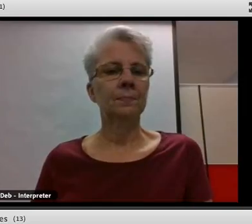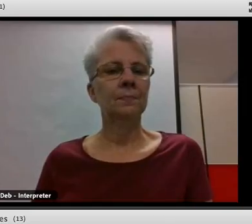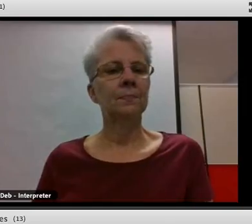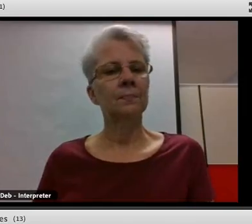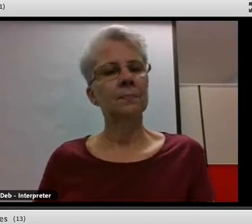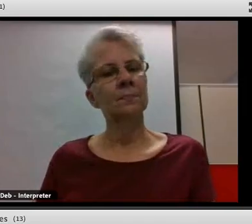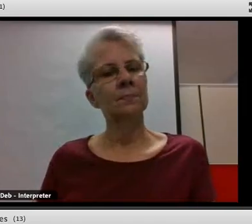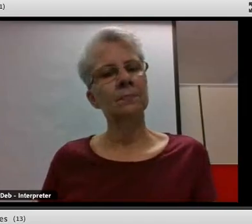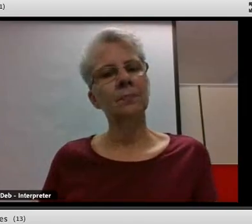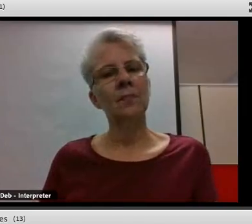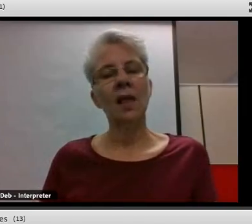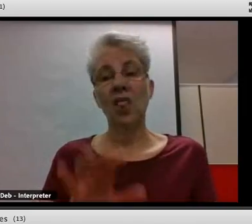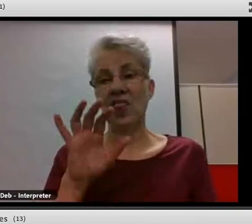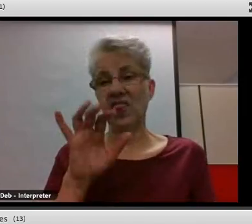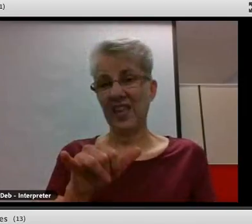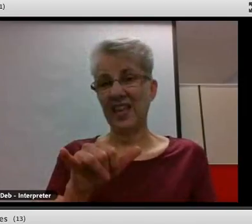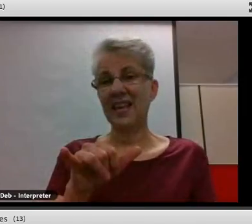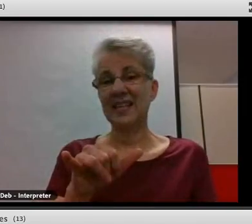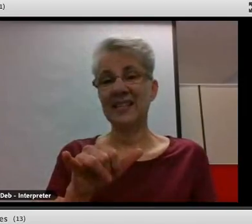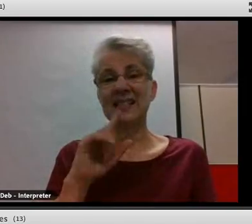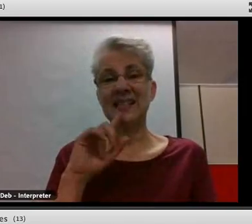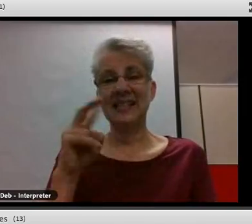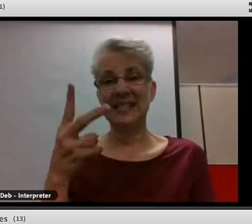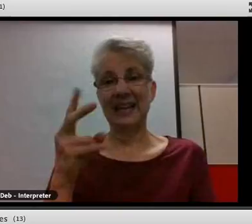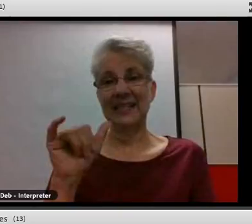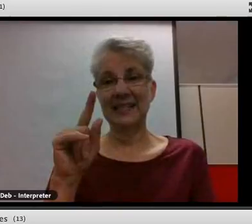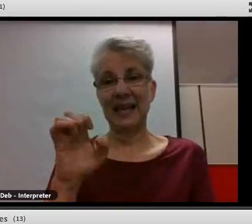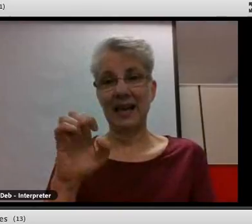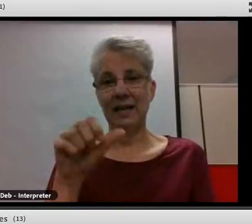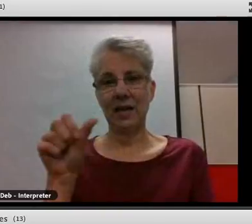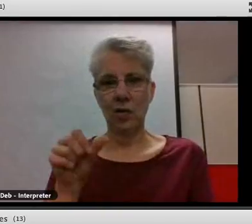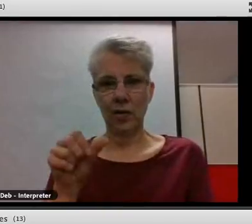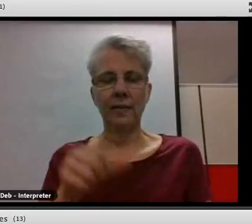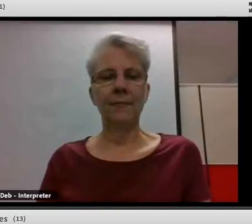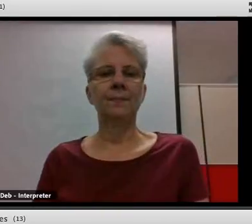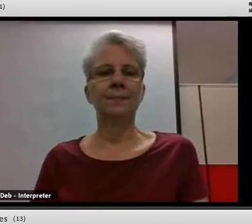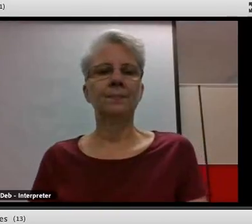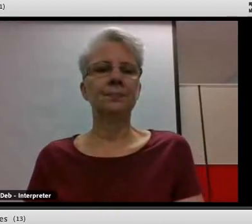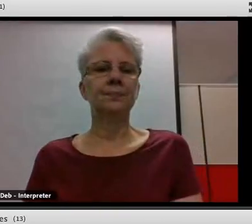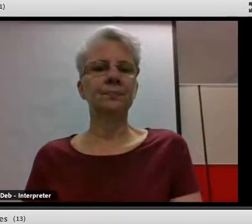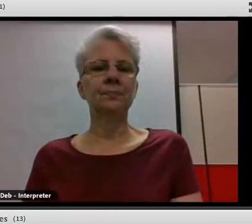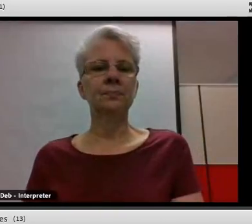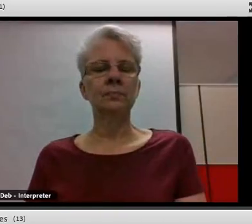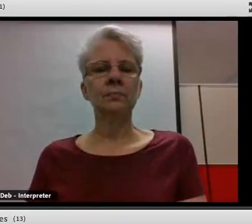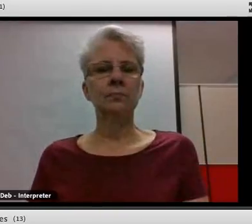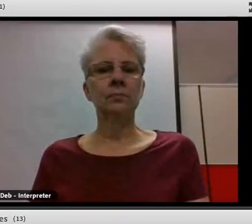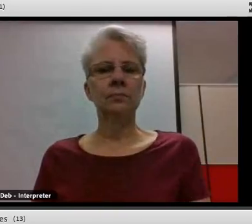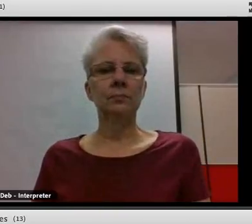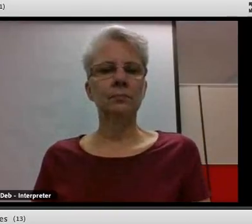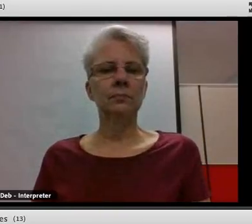Must be able to to understand the information as well as operations, so where as operable is just being able to operate it.